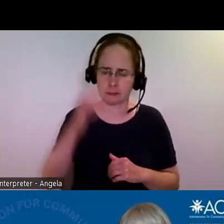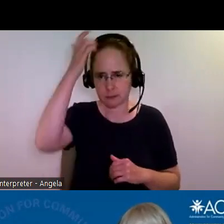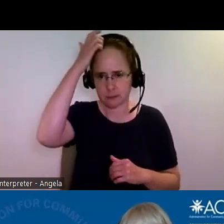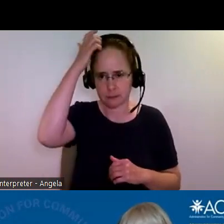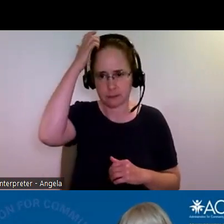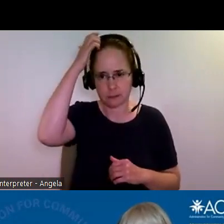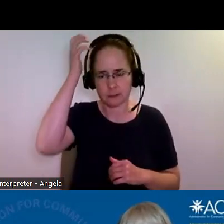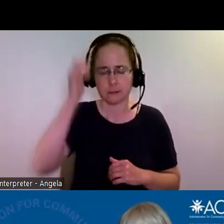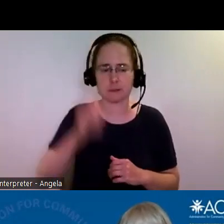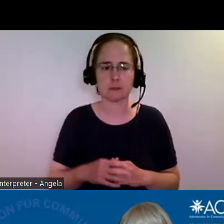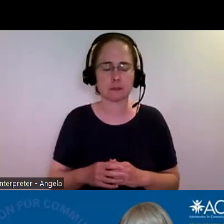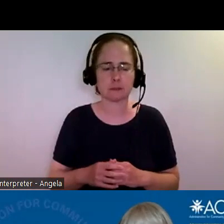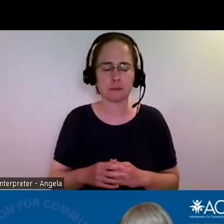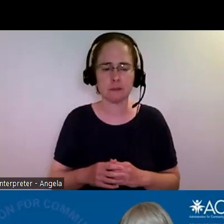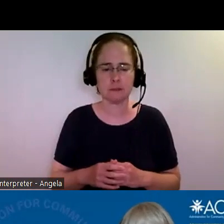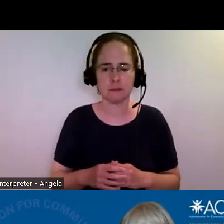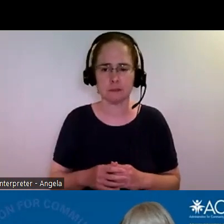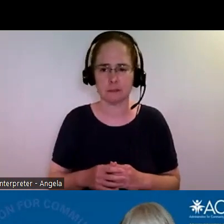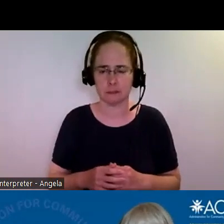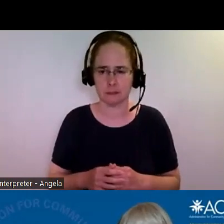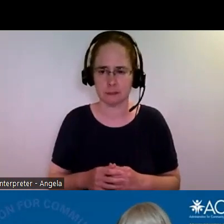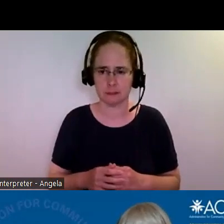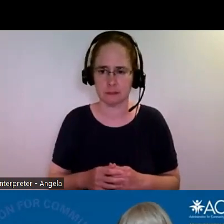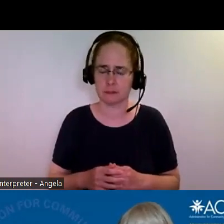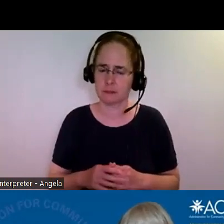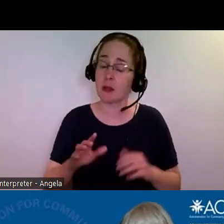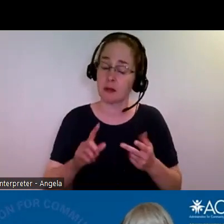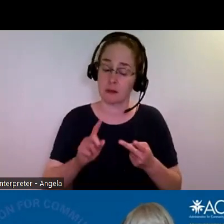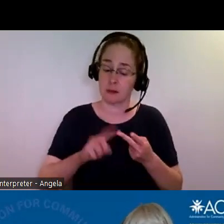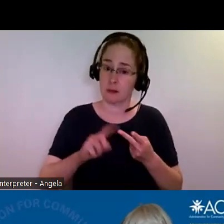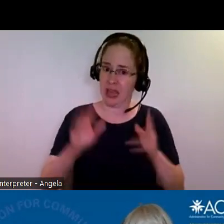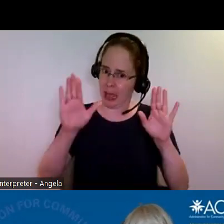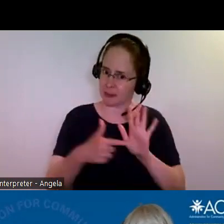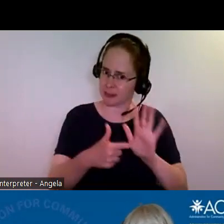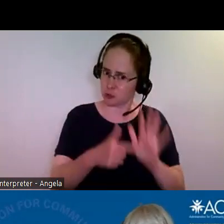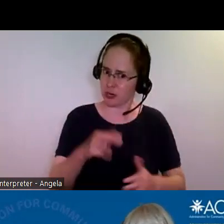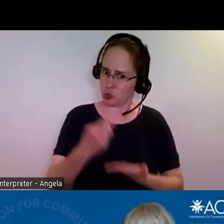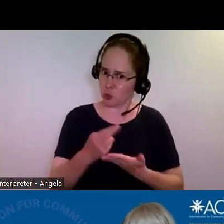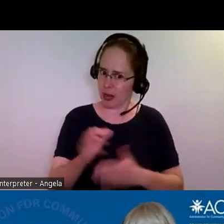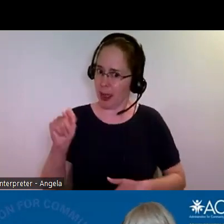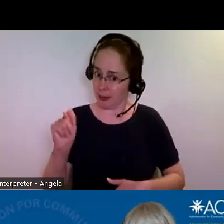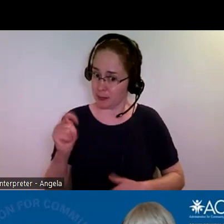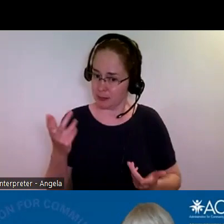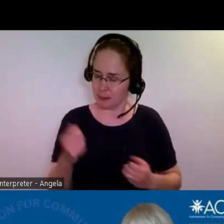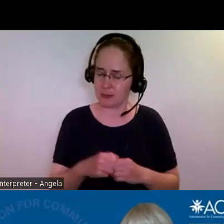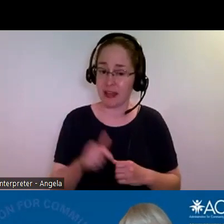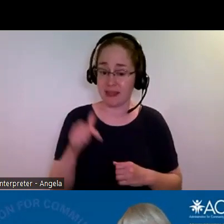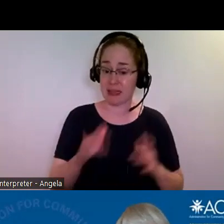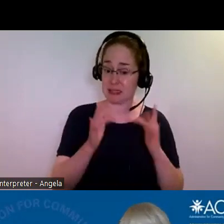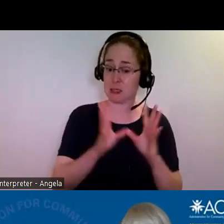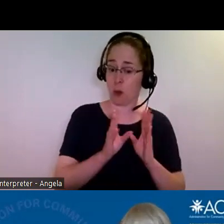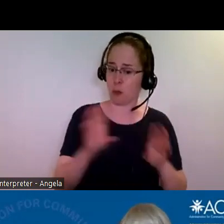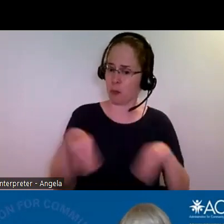is an excellent demonstration of the Rehab Act is that it provided an incredible model